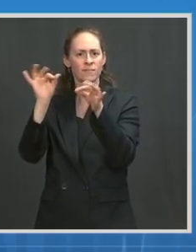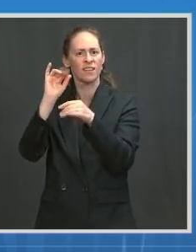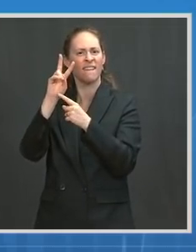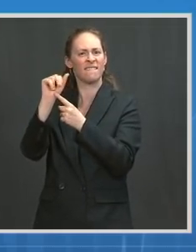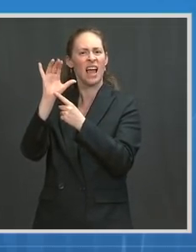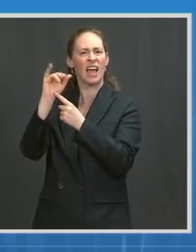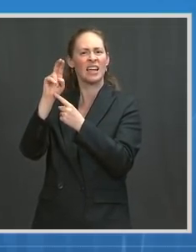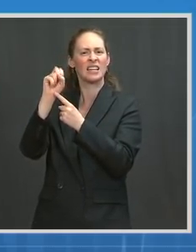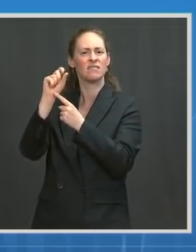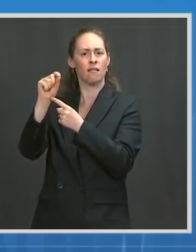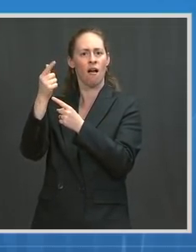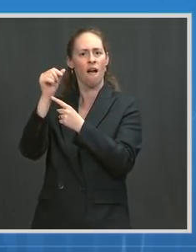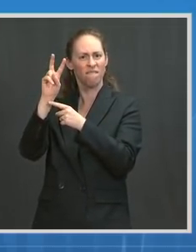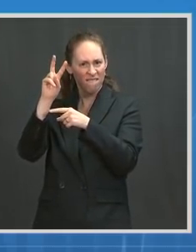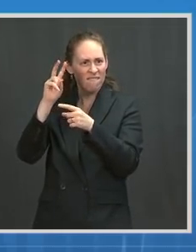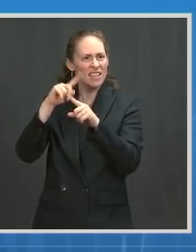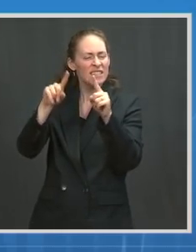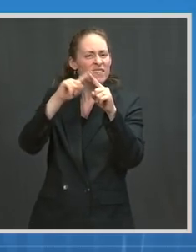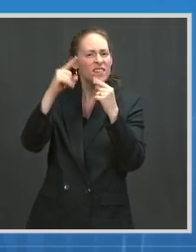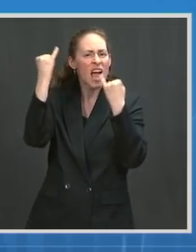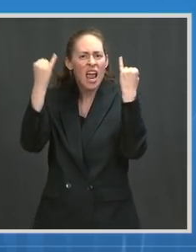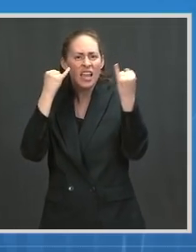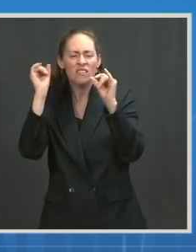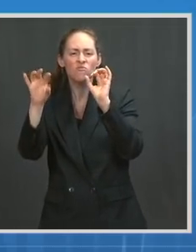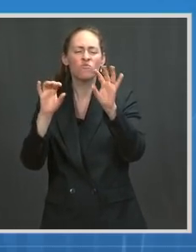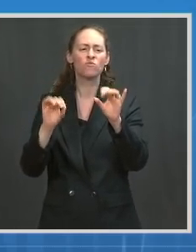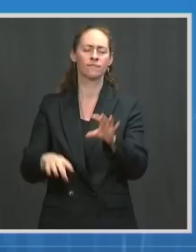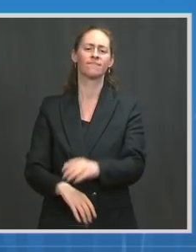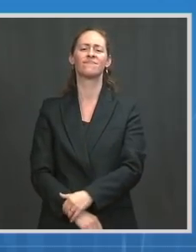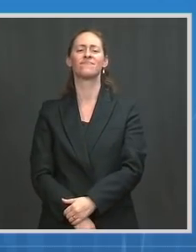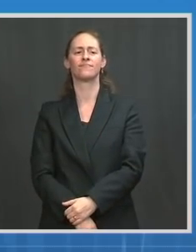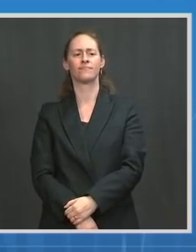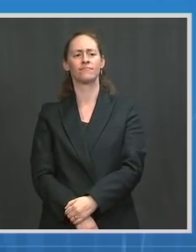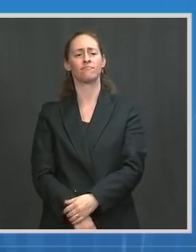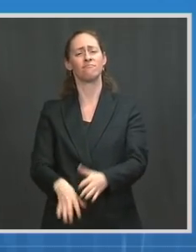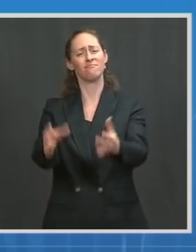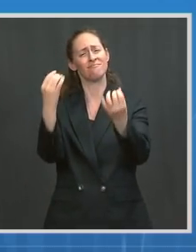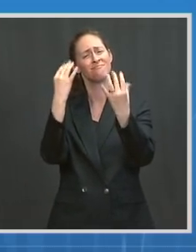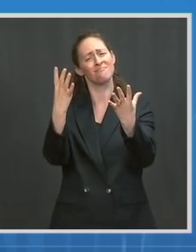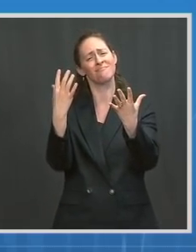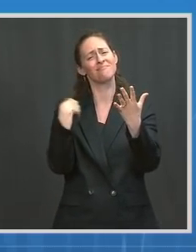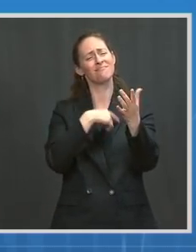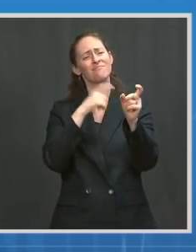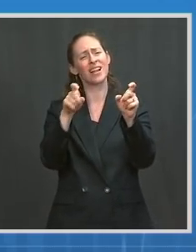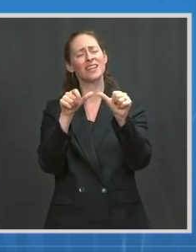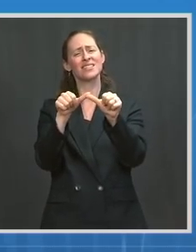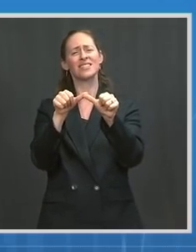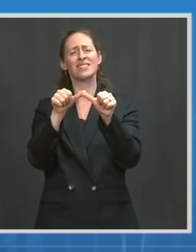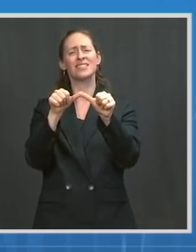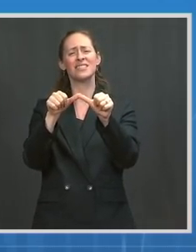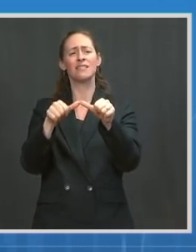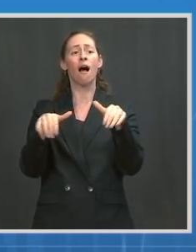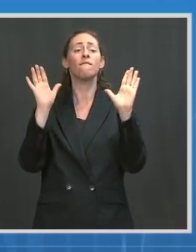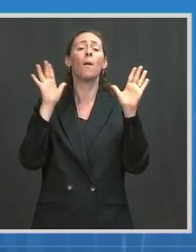They must accelerate with everyone contributing what they have to the effort. Let me close and hand it off to Dr. Walensky